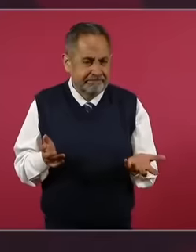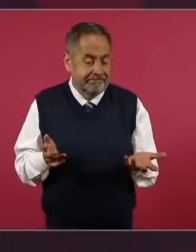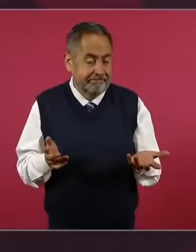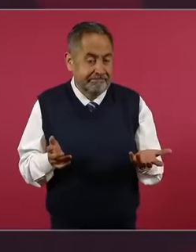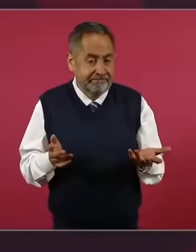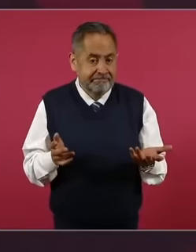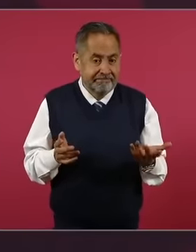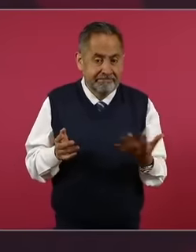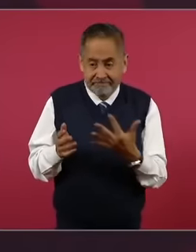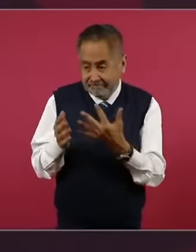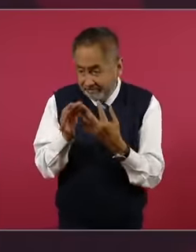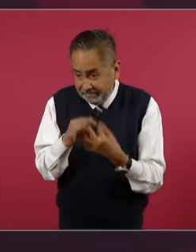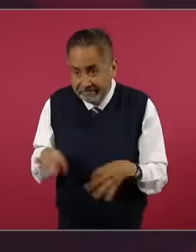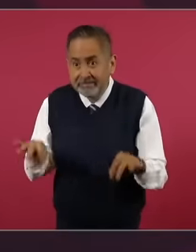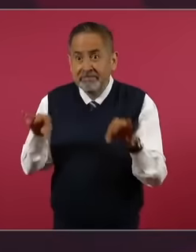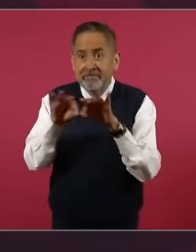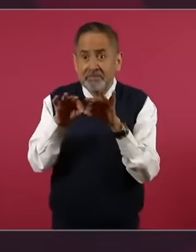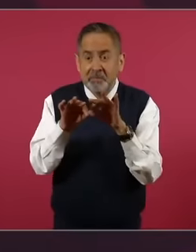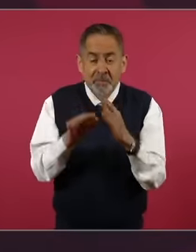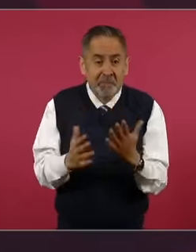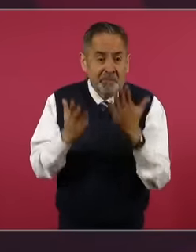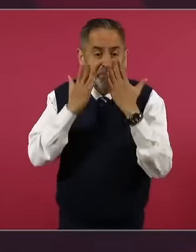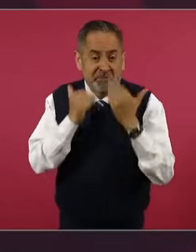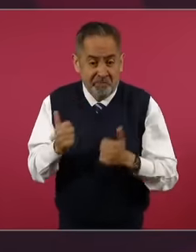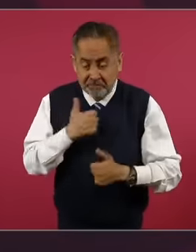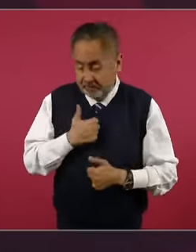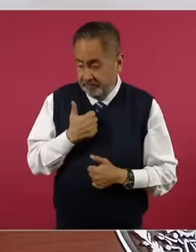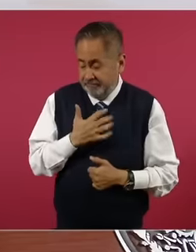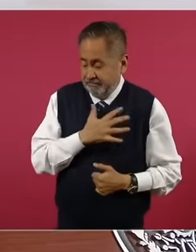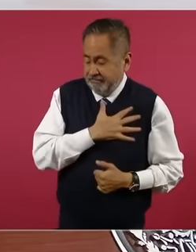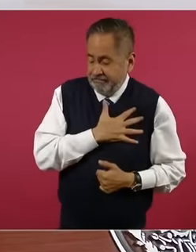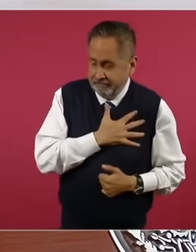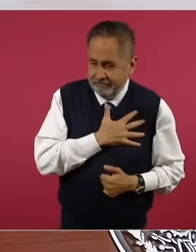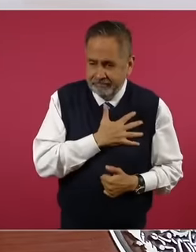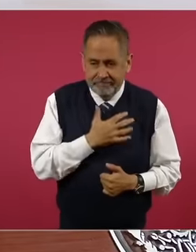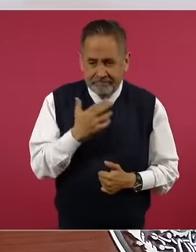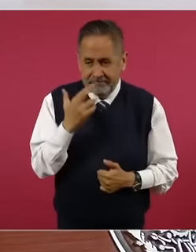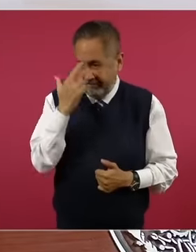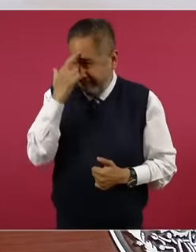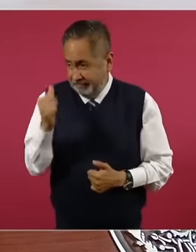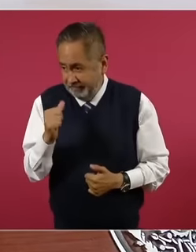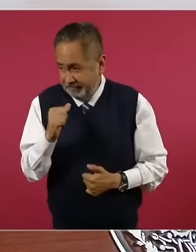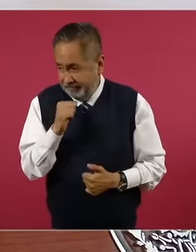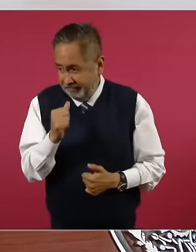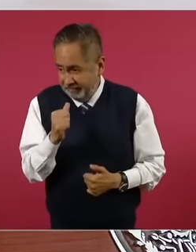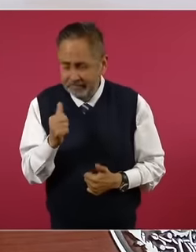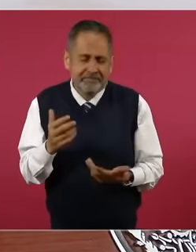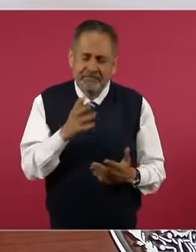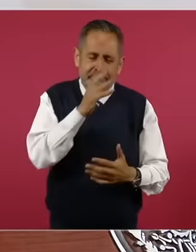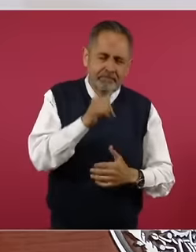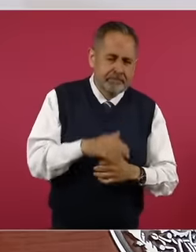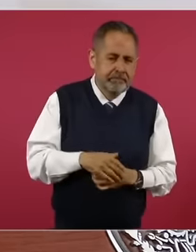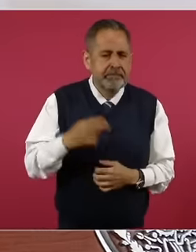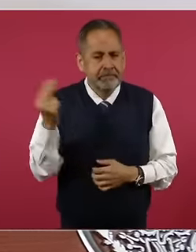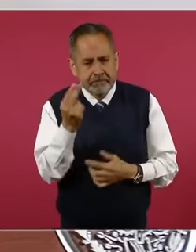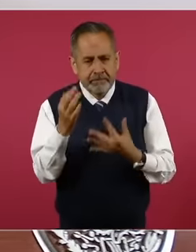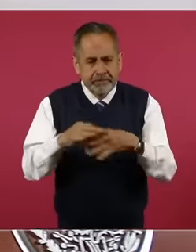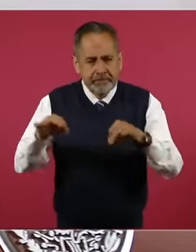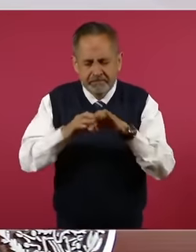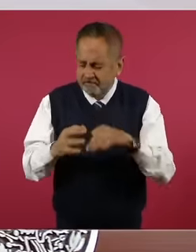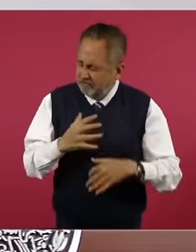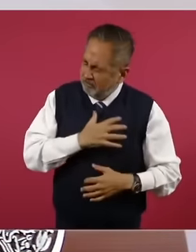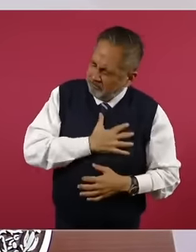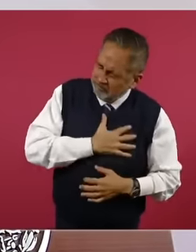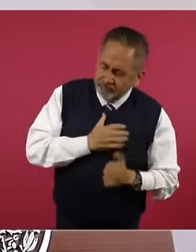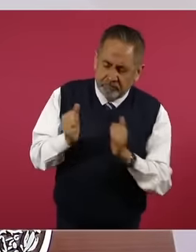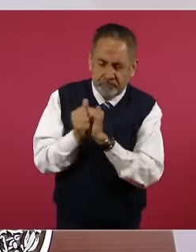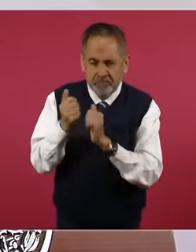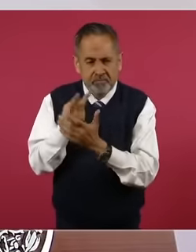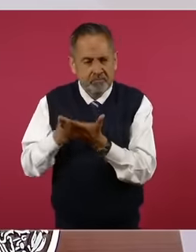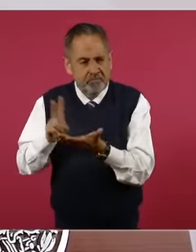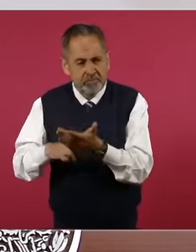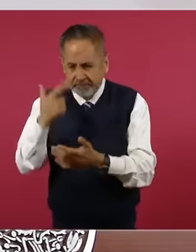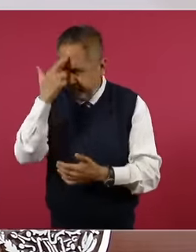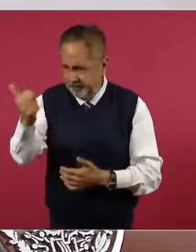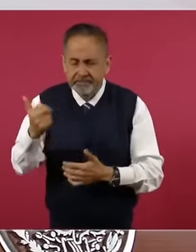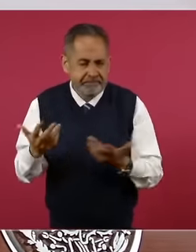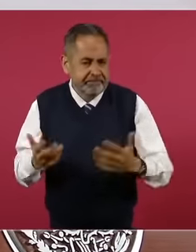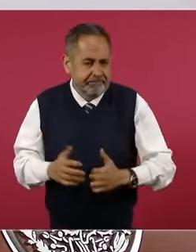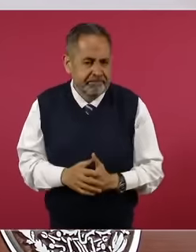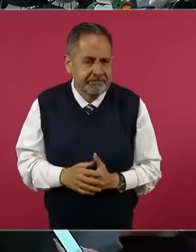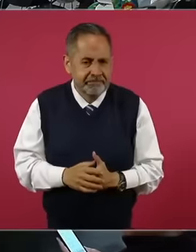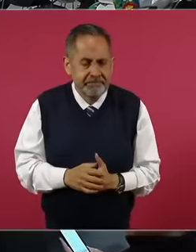things cannot be done in life without reason but passion is essential sometimes